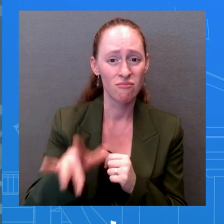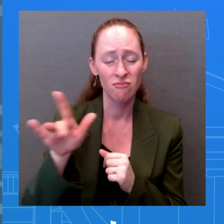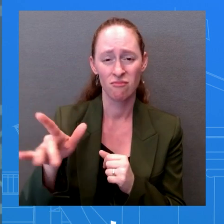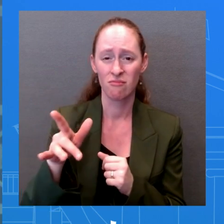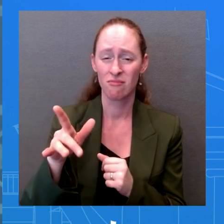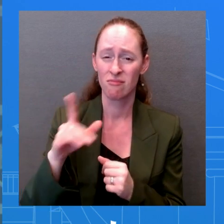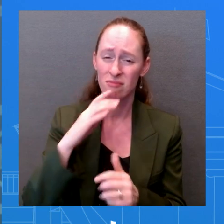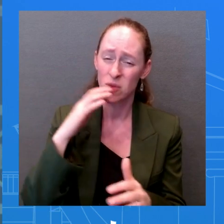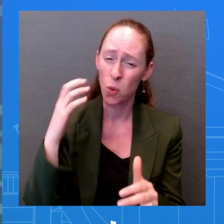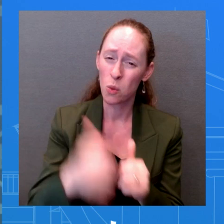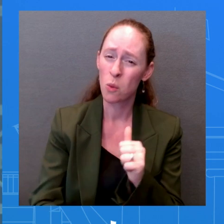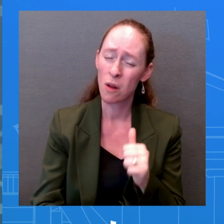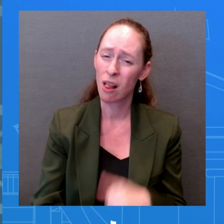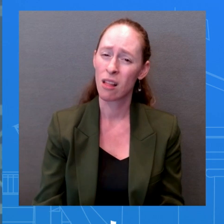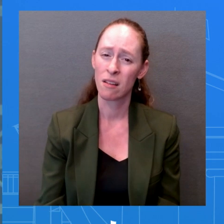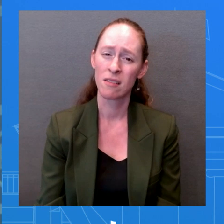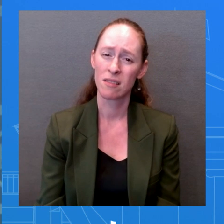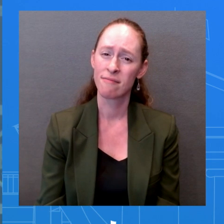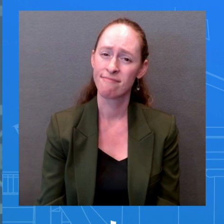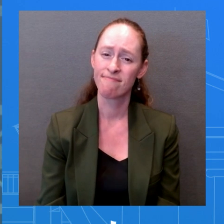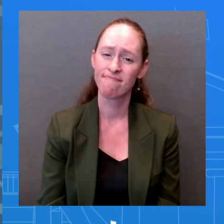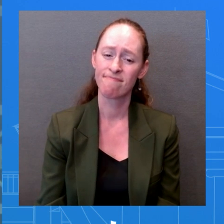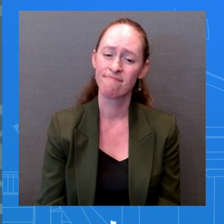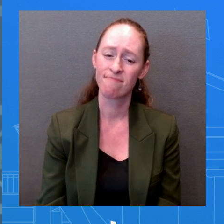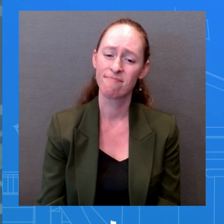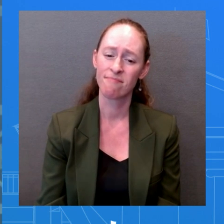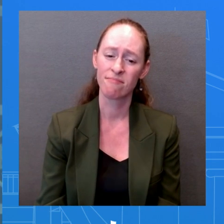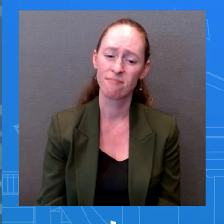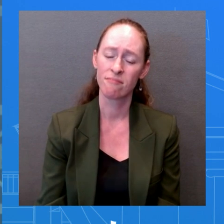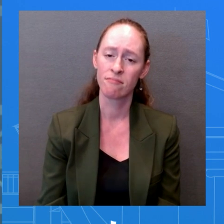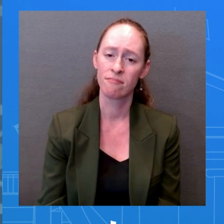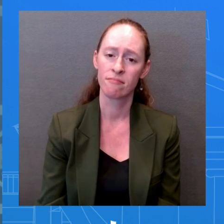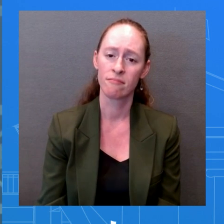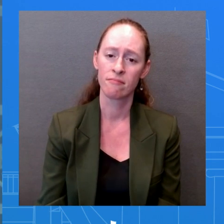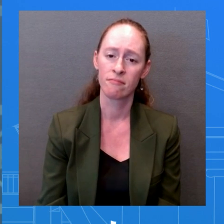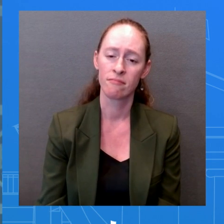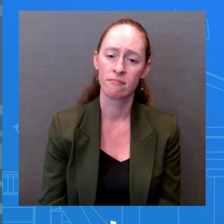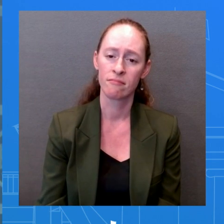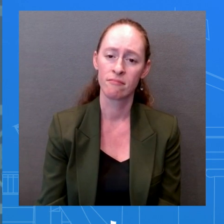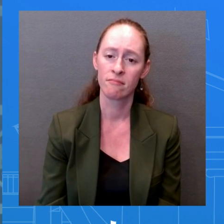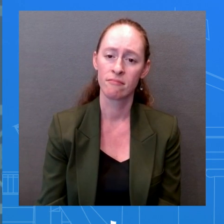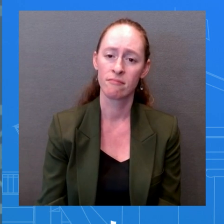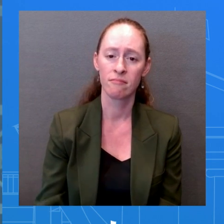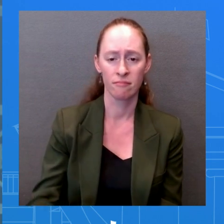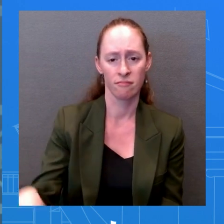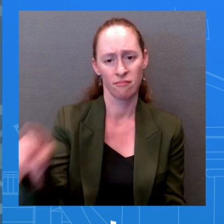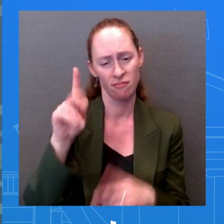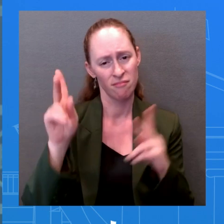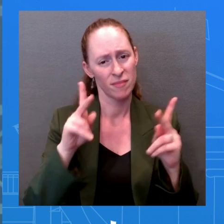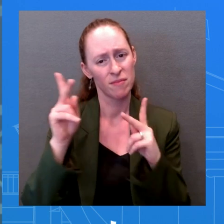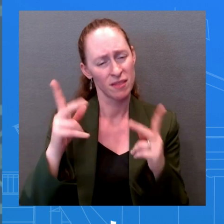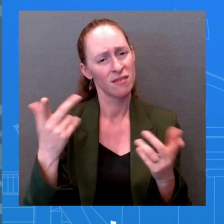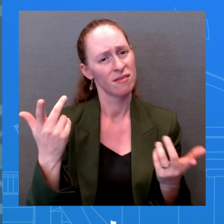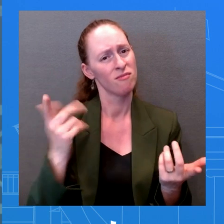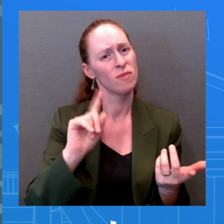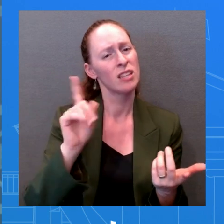not affording the dignity that these -- that these people should be afforded. And also, we're talking about children.